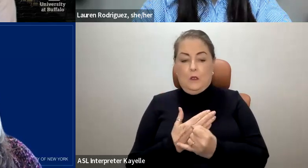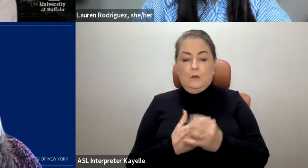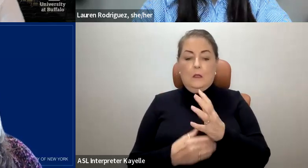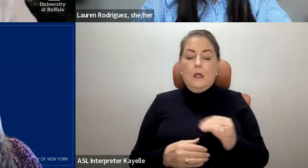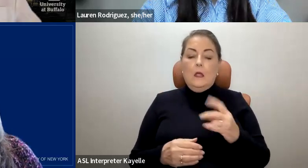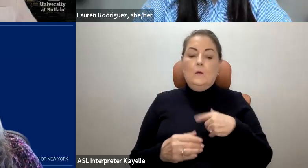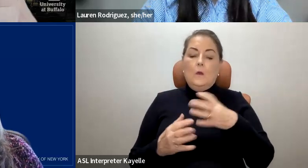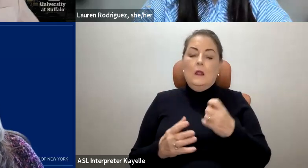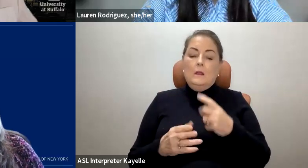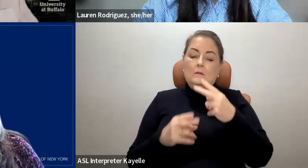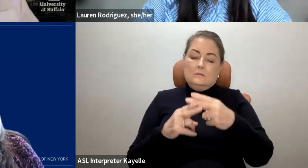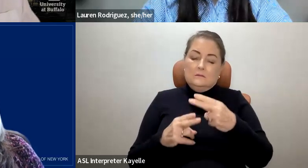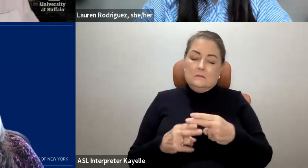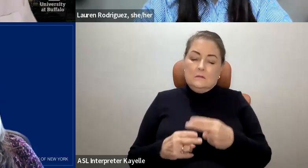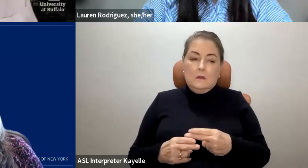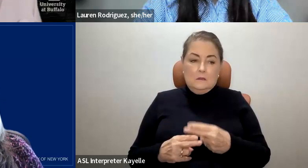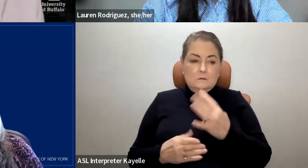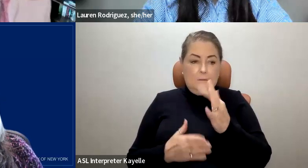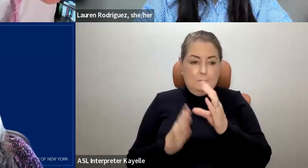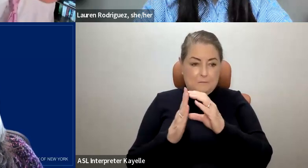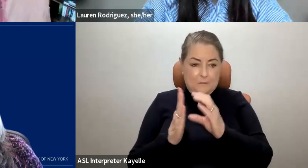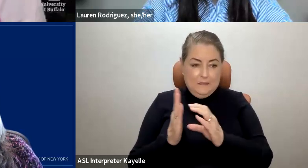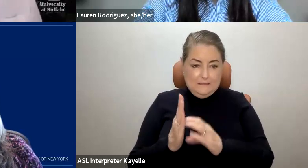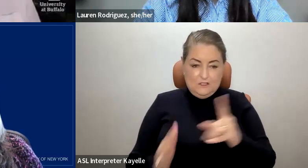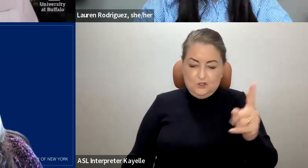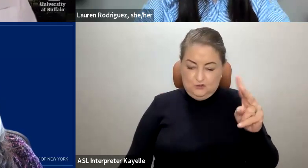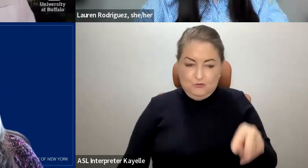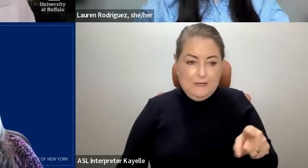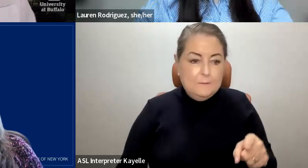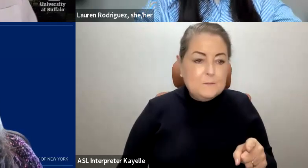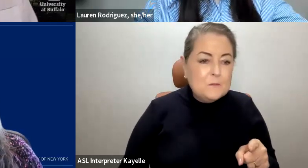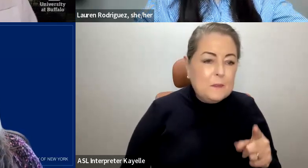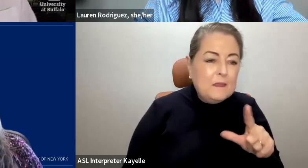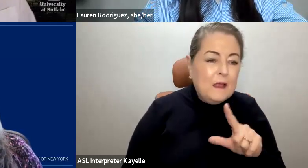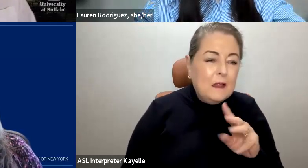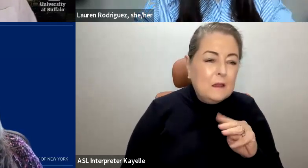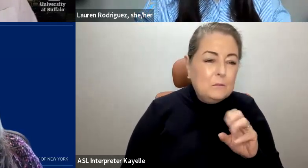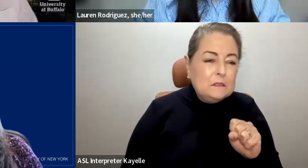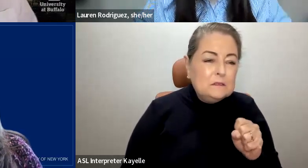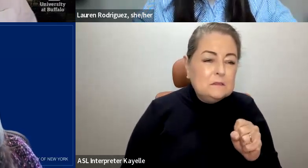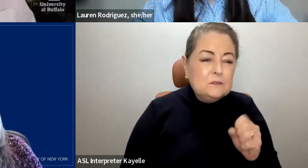are a couple of pieces that I think are relevant for this session, first of all, is that the LMS serves as the foundation